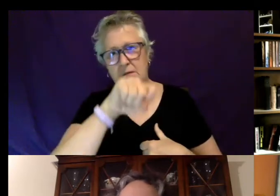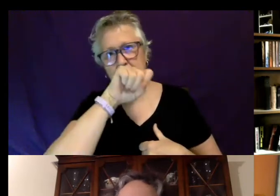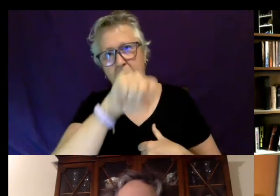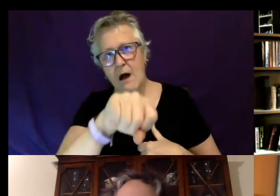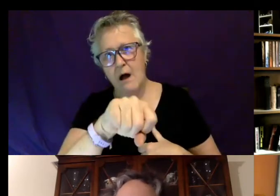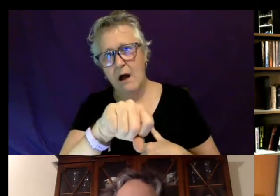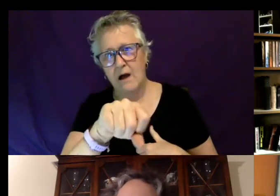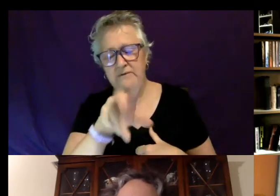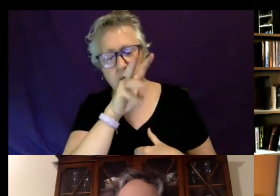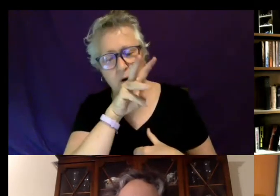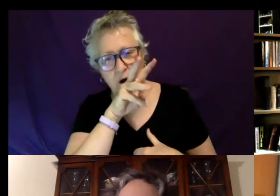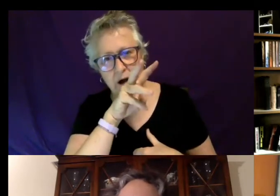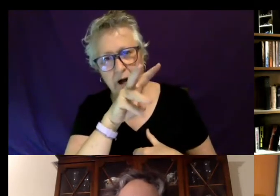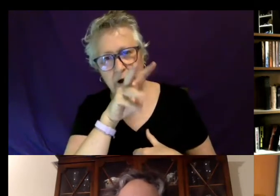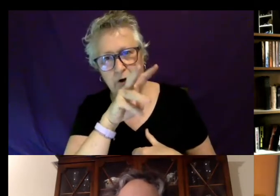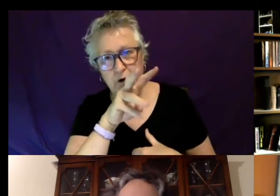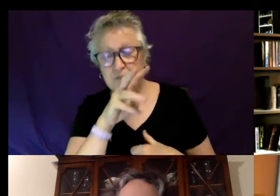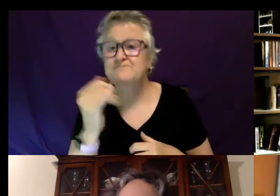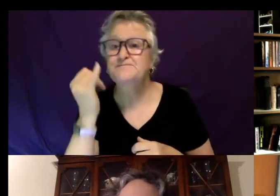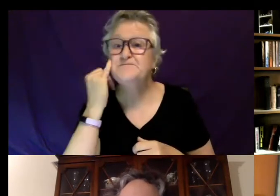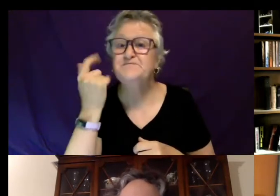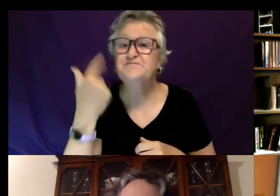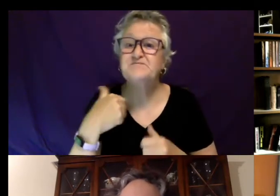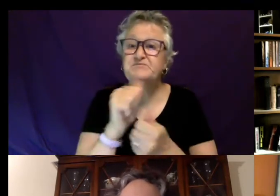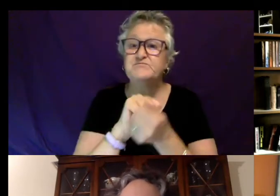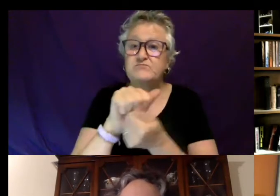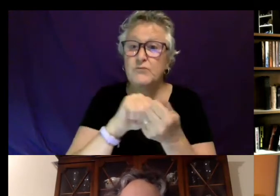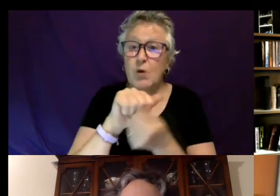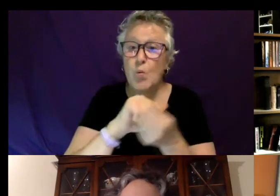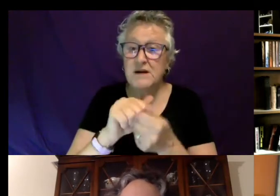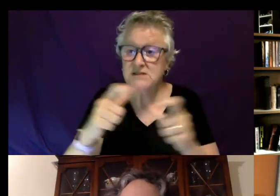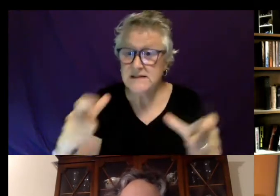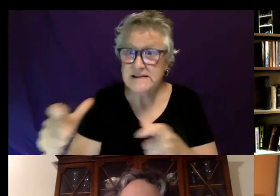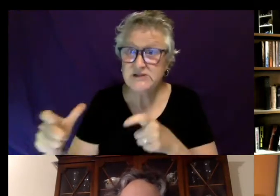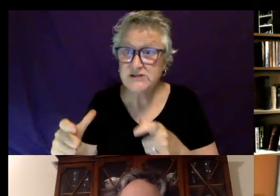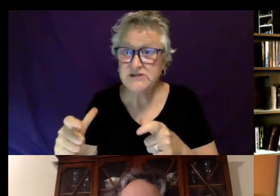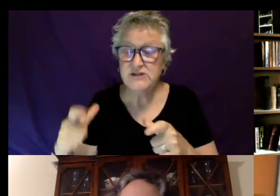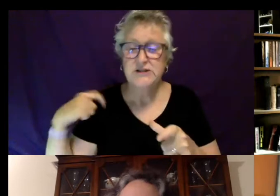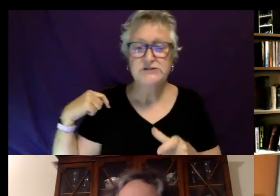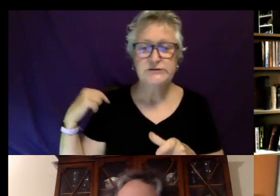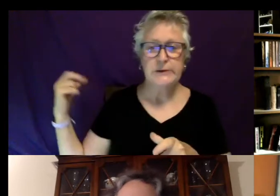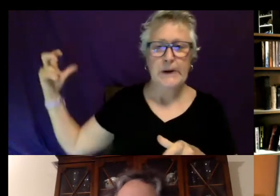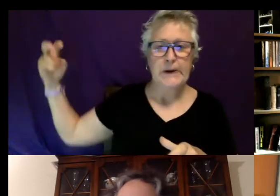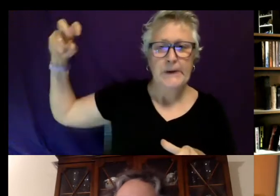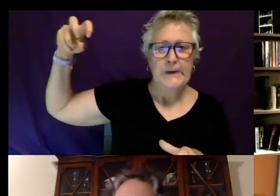and climbs down my arm, she wants to bathe. she'll bathe in the, in the cup of my hands. Oh wow!